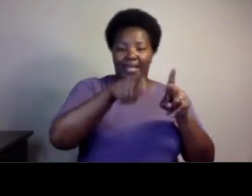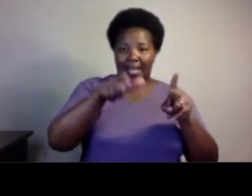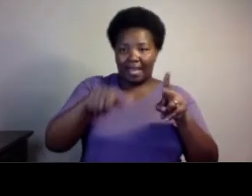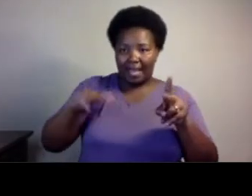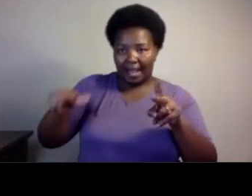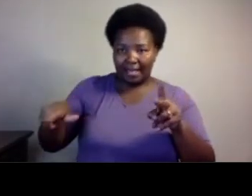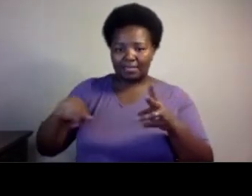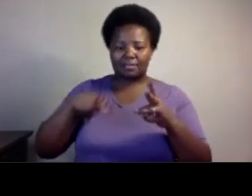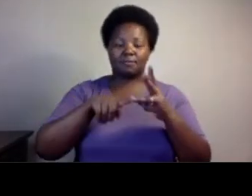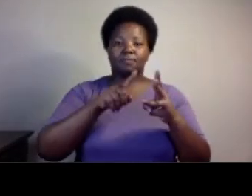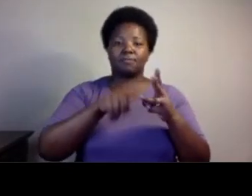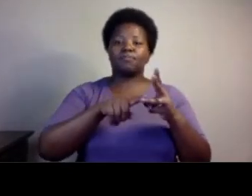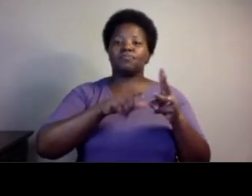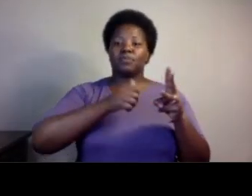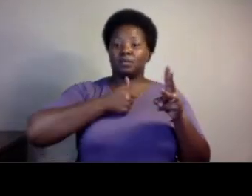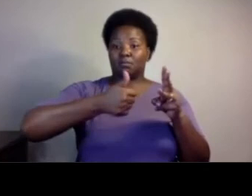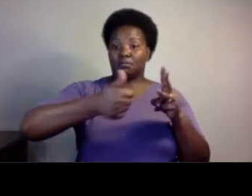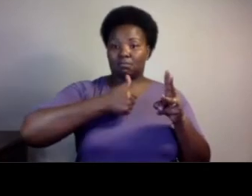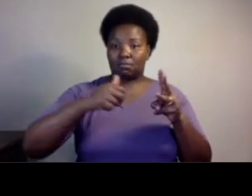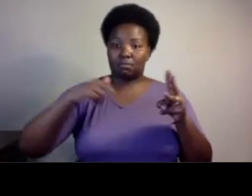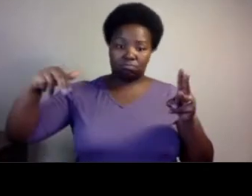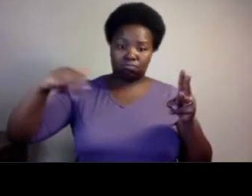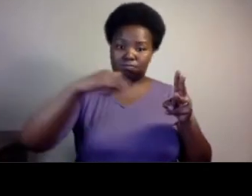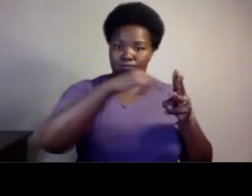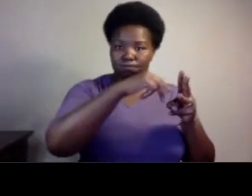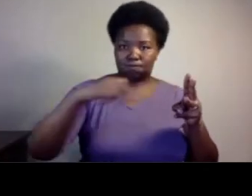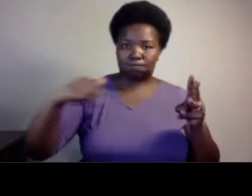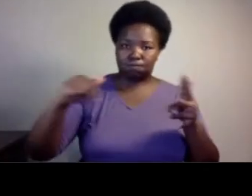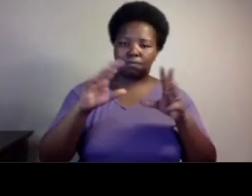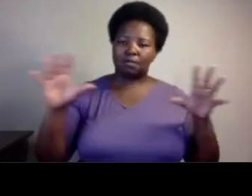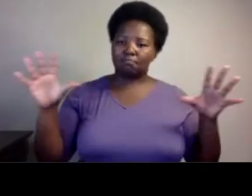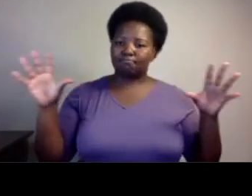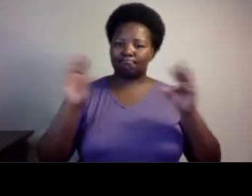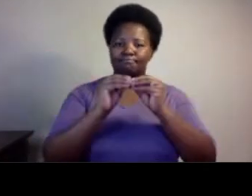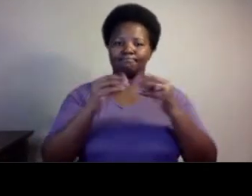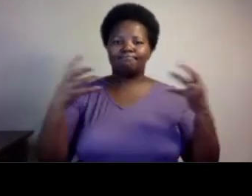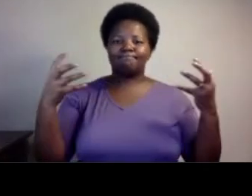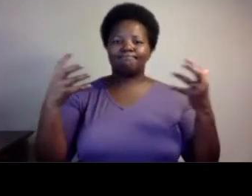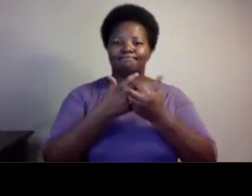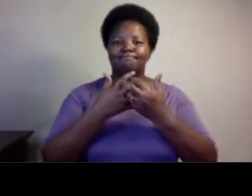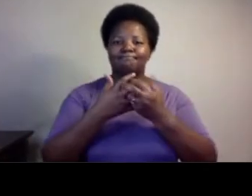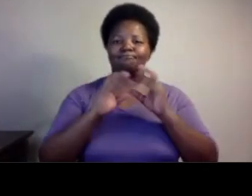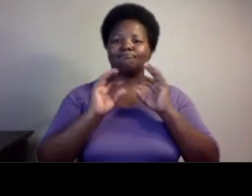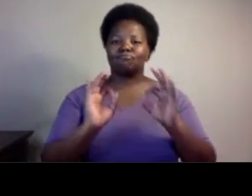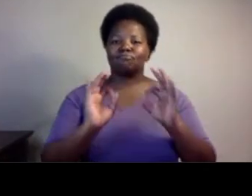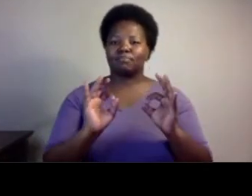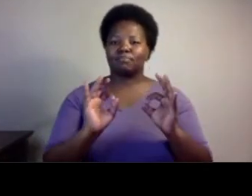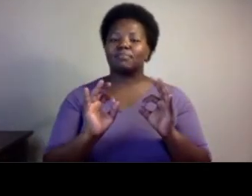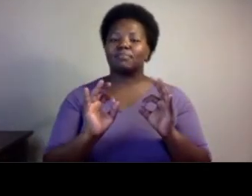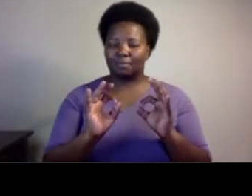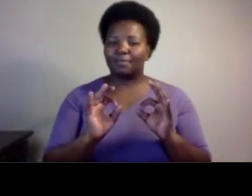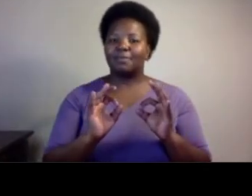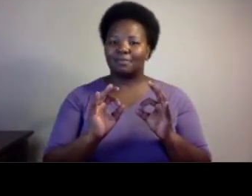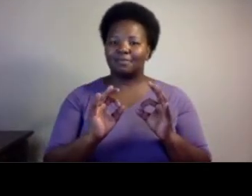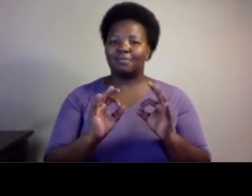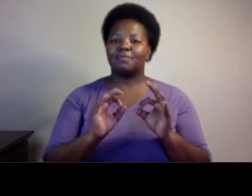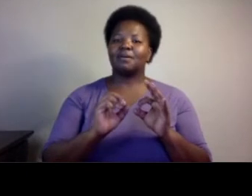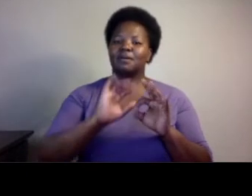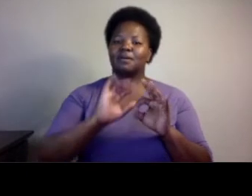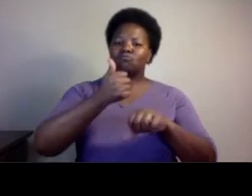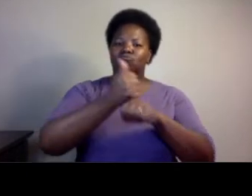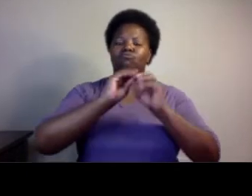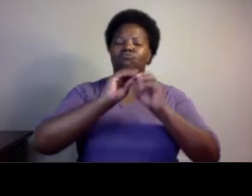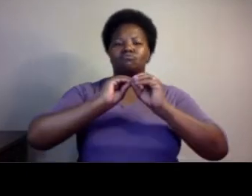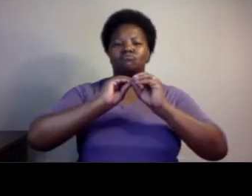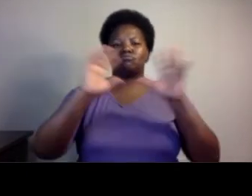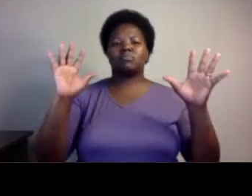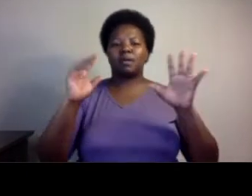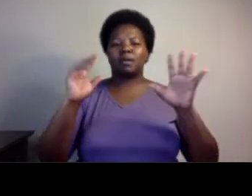for pedestrians to cross it all is synced up together um to create um a clearer intersection